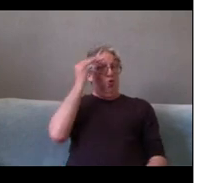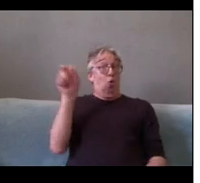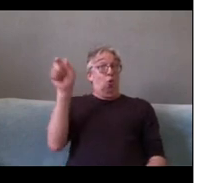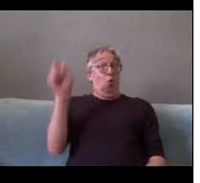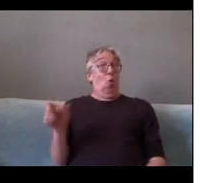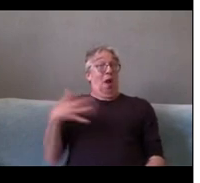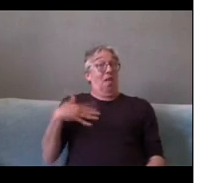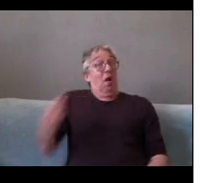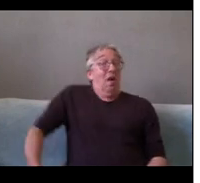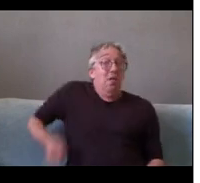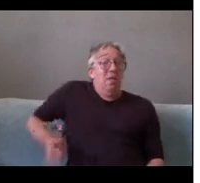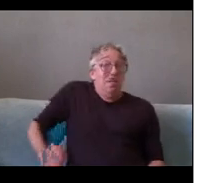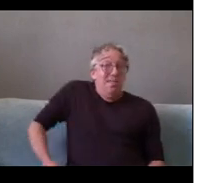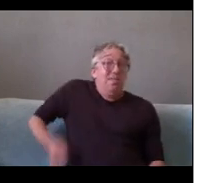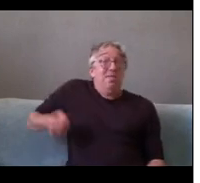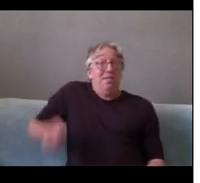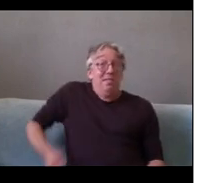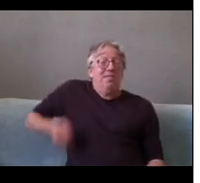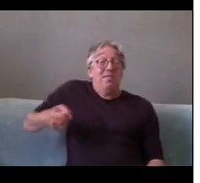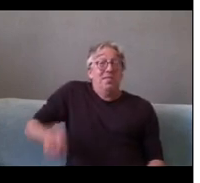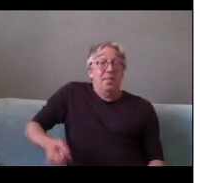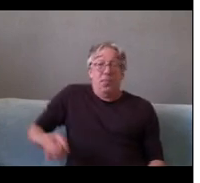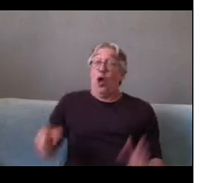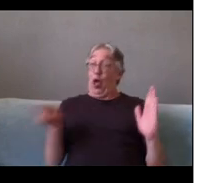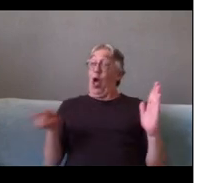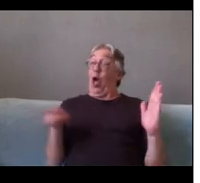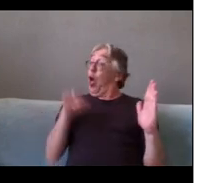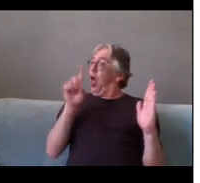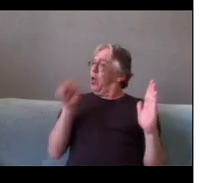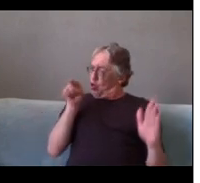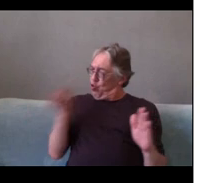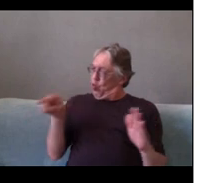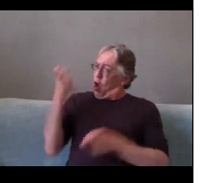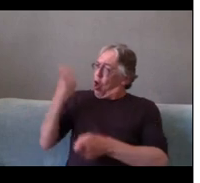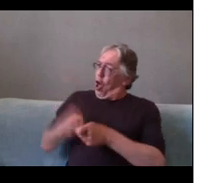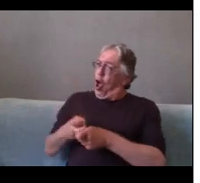but if I ask, do you have difficulty climbing stairs when using crutches